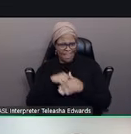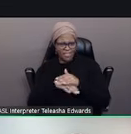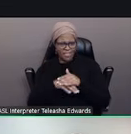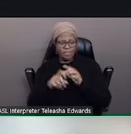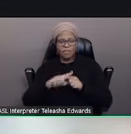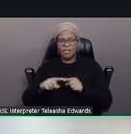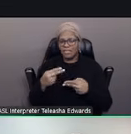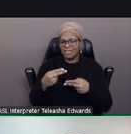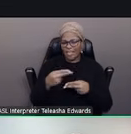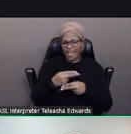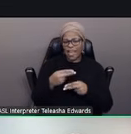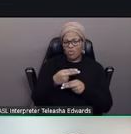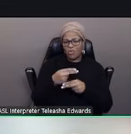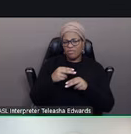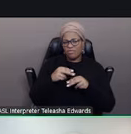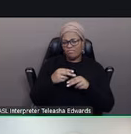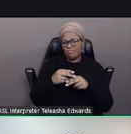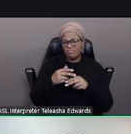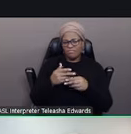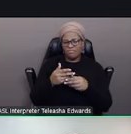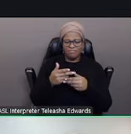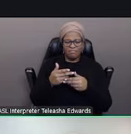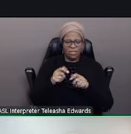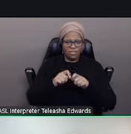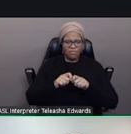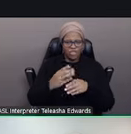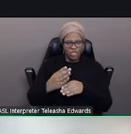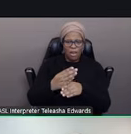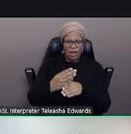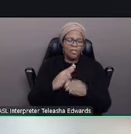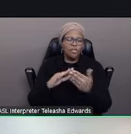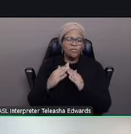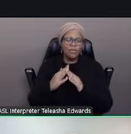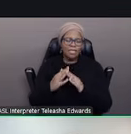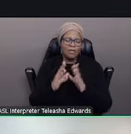some of our community meetings that just sort of gives some guidance about what might you